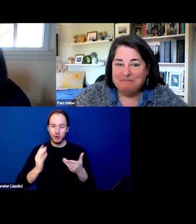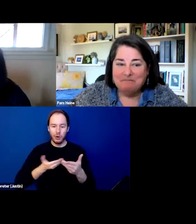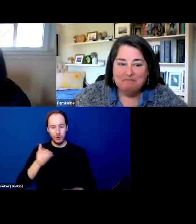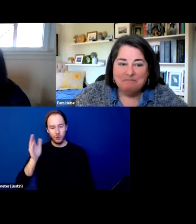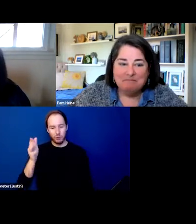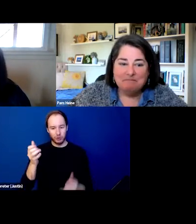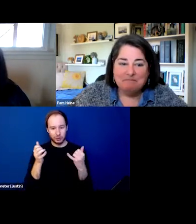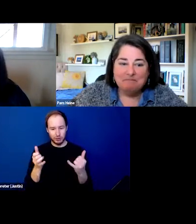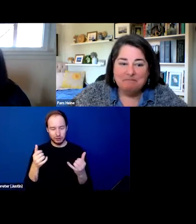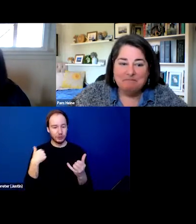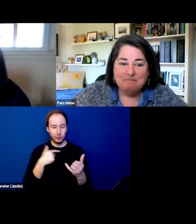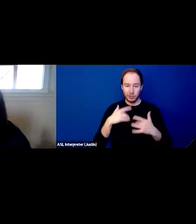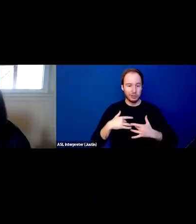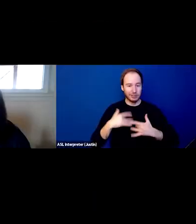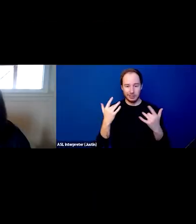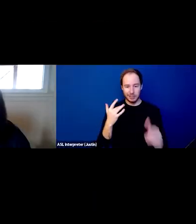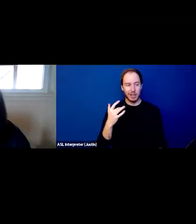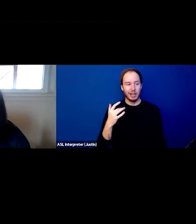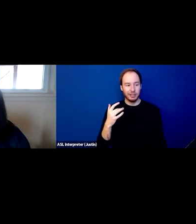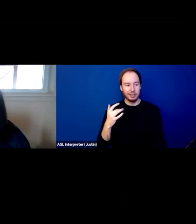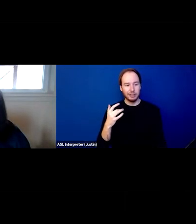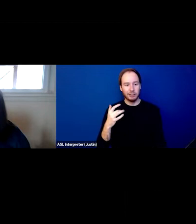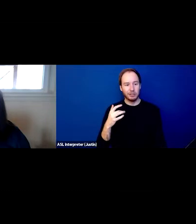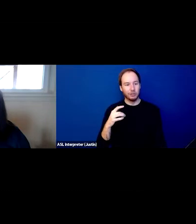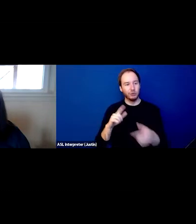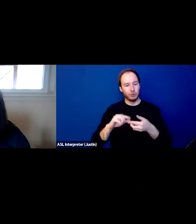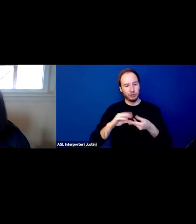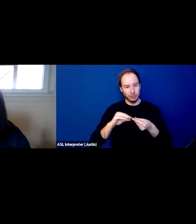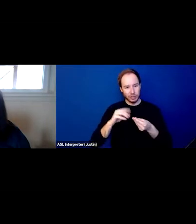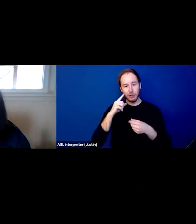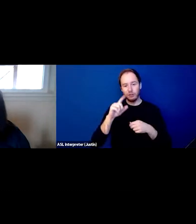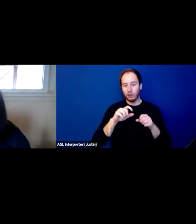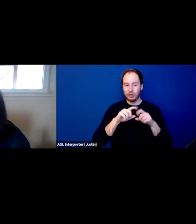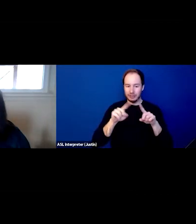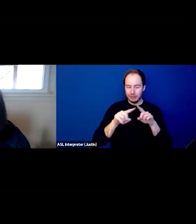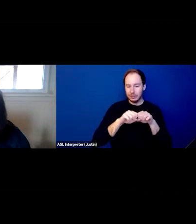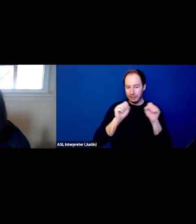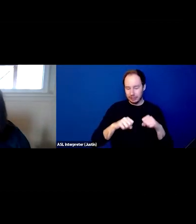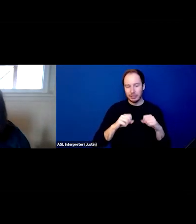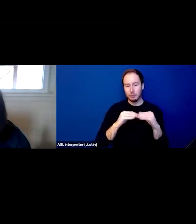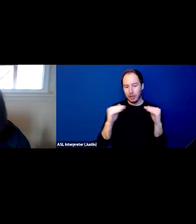We are so excited to share great systems level content with you, as well as hear from a case worker